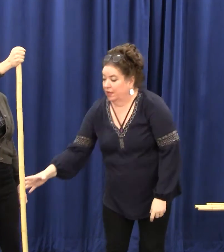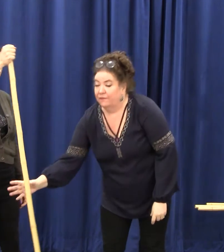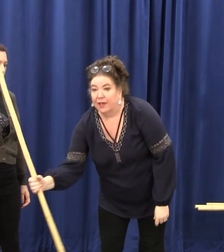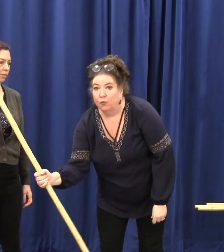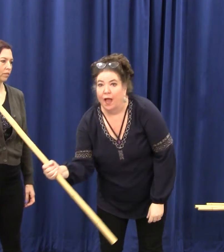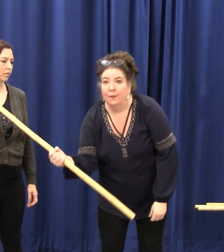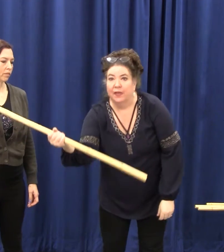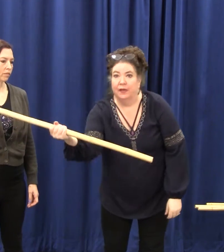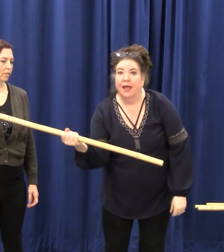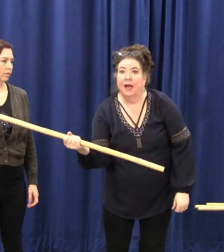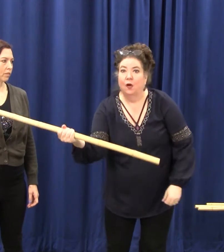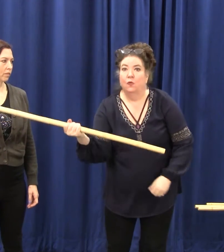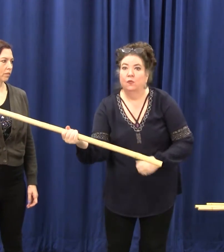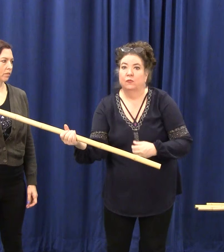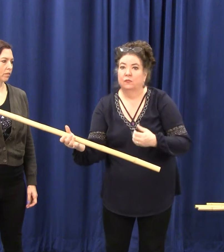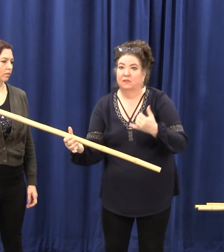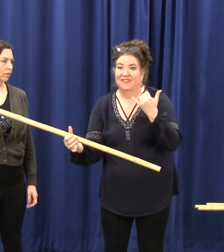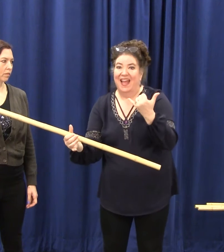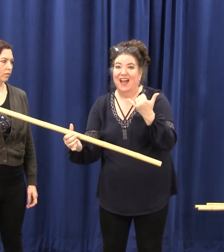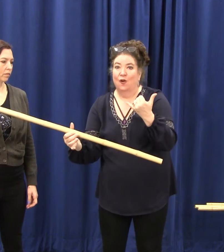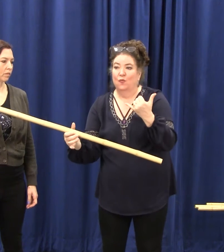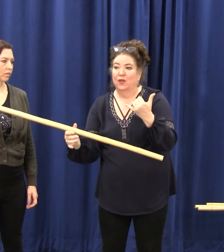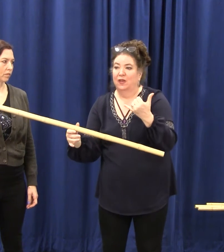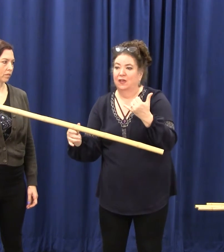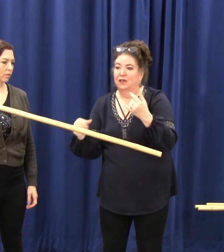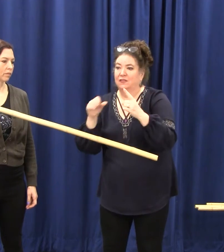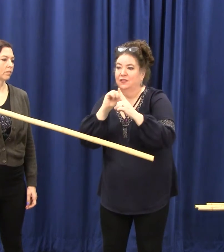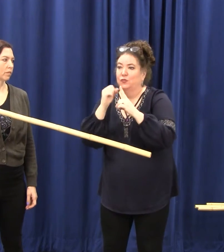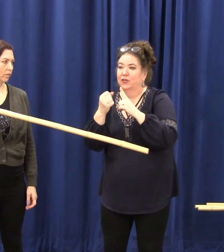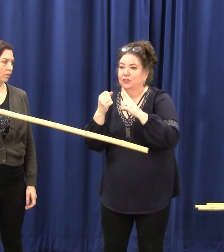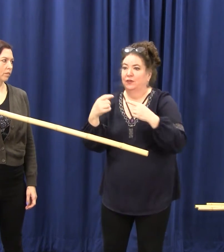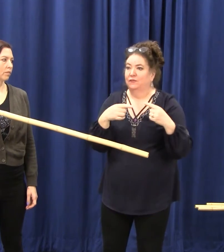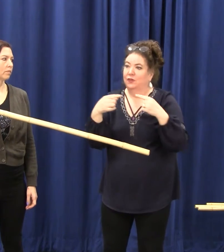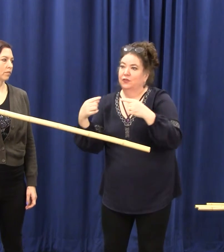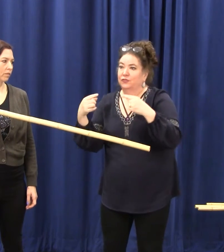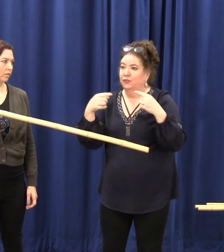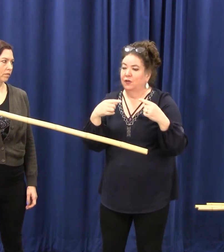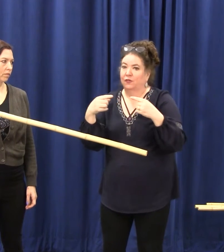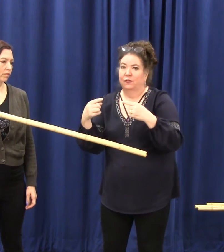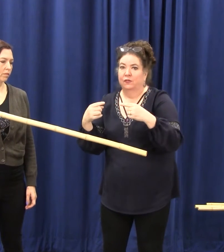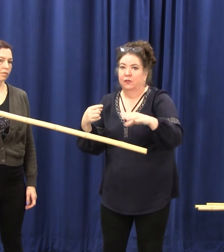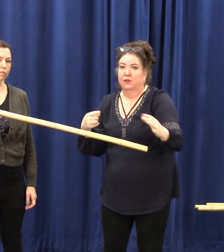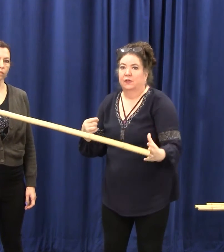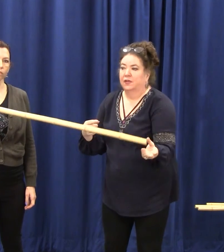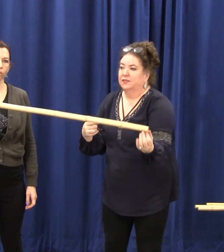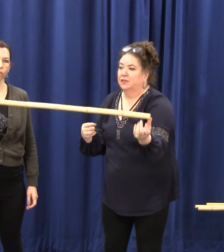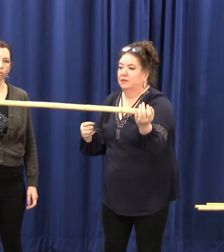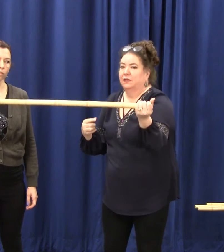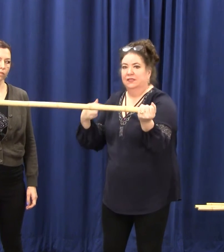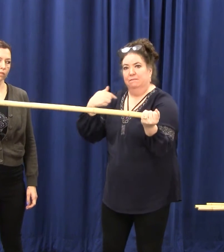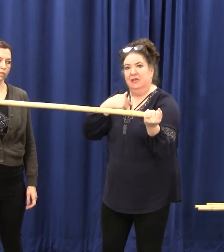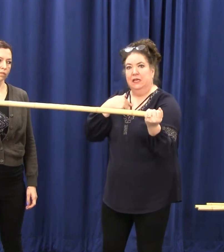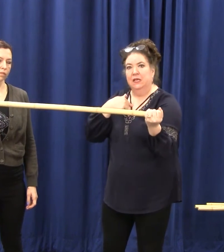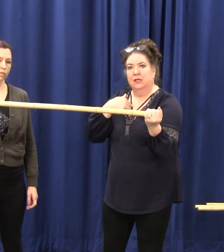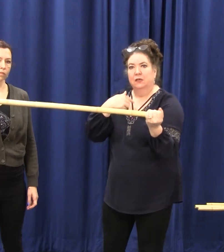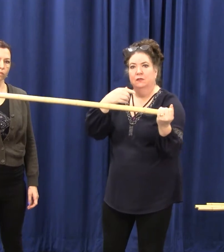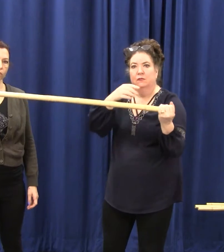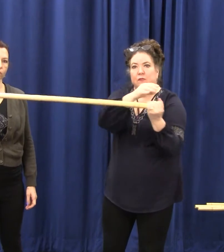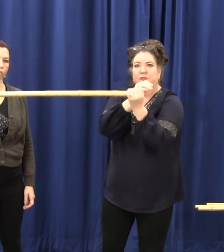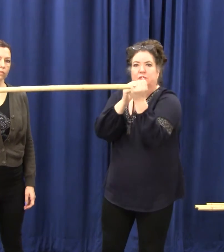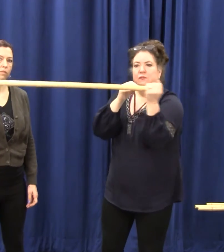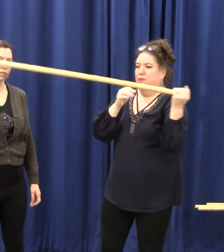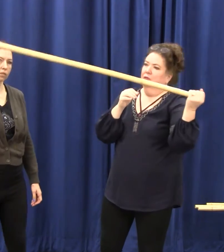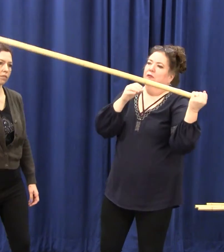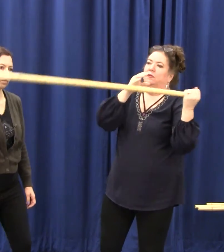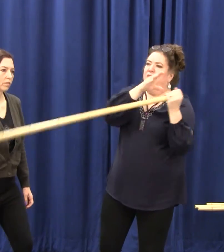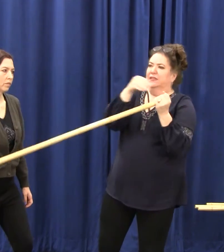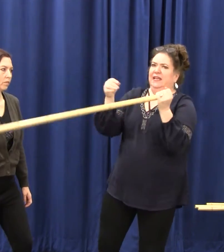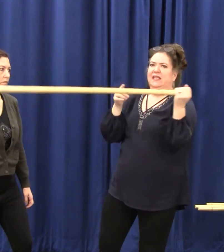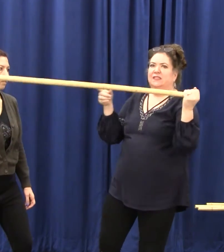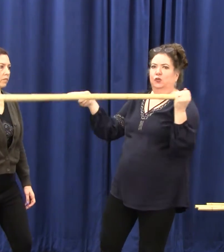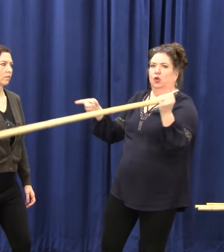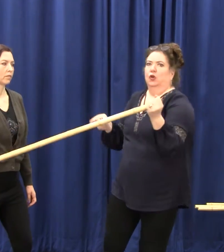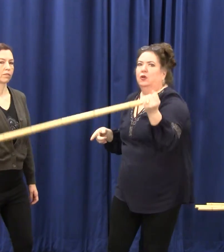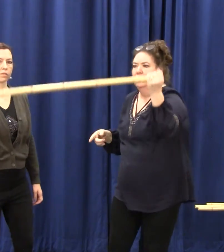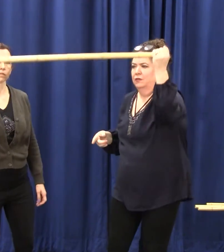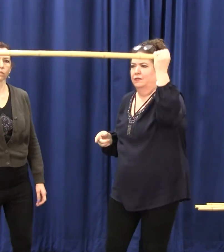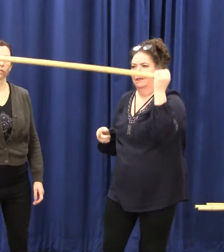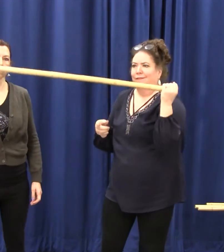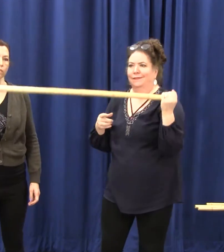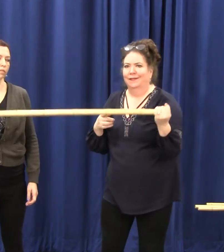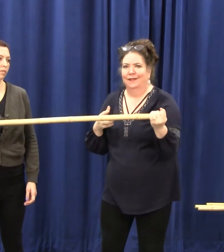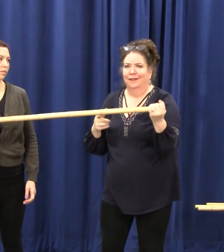If I grab it, now we're in a situation of struggle. Is it me who's leading? Is it her?